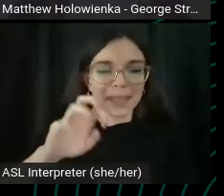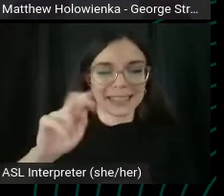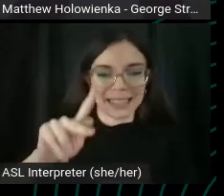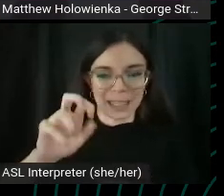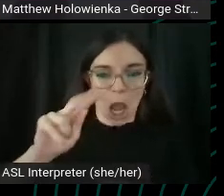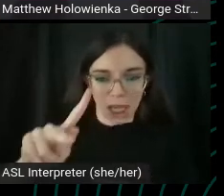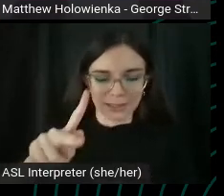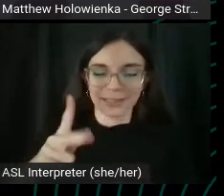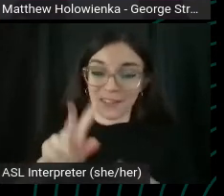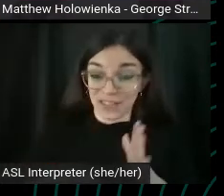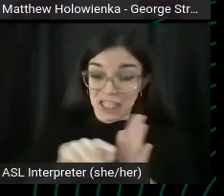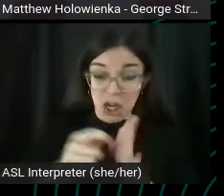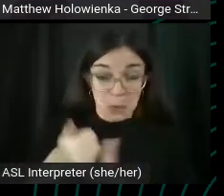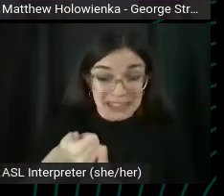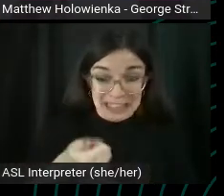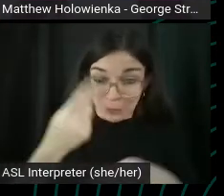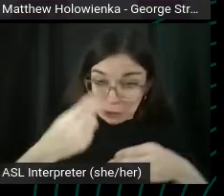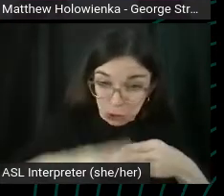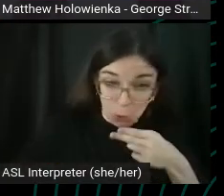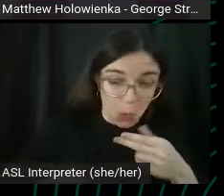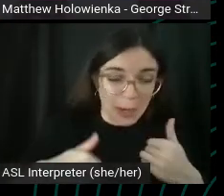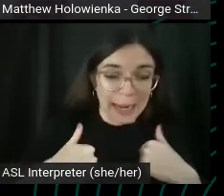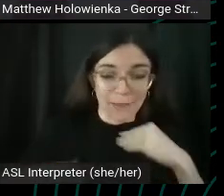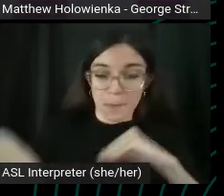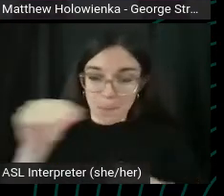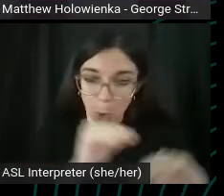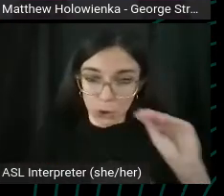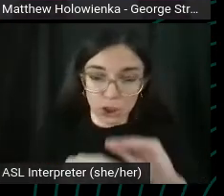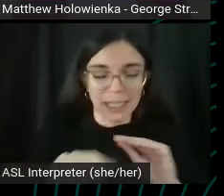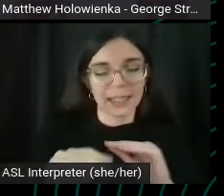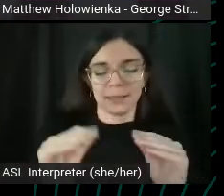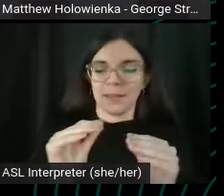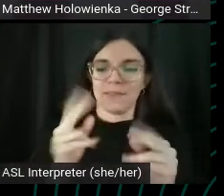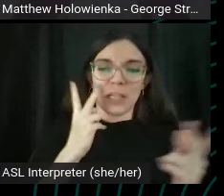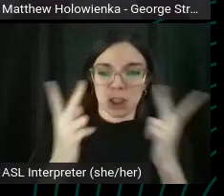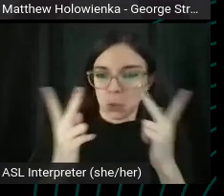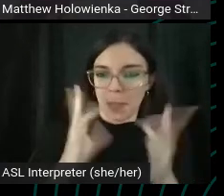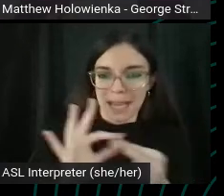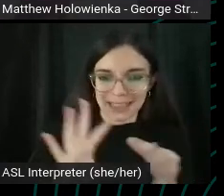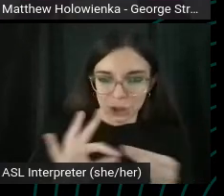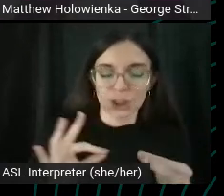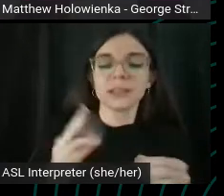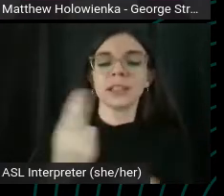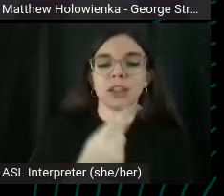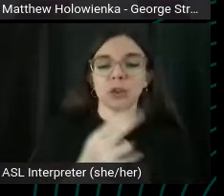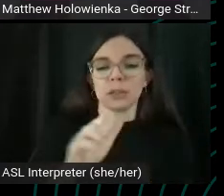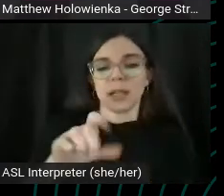it had all those graphical elements like motion and visual messaging, and it was created, again, using standard Adobe Premiere Pro built-ins.